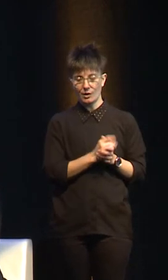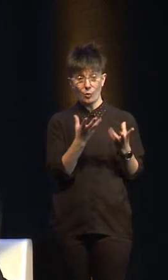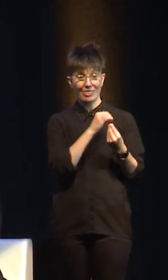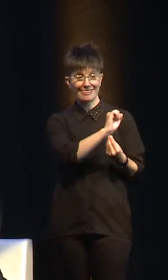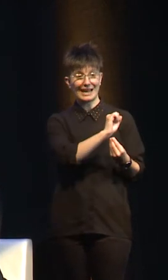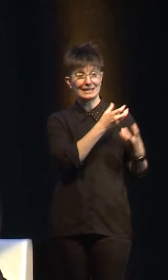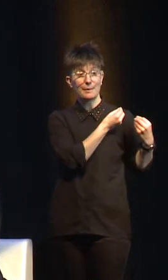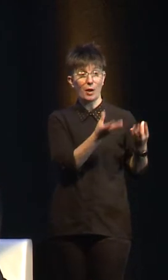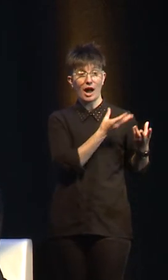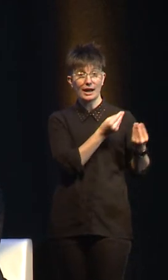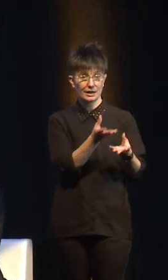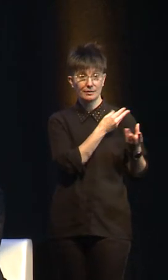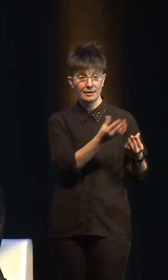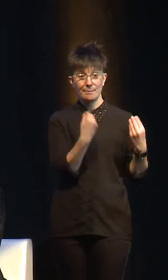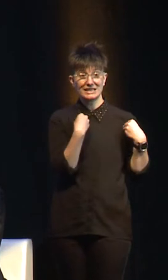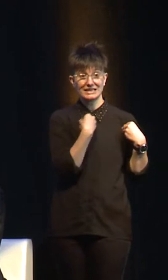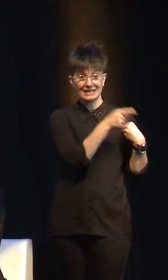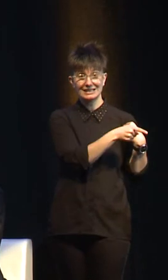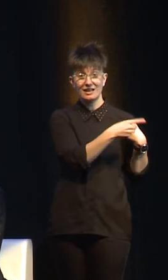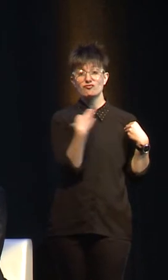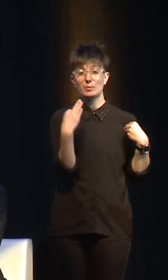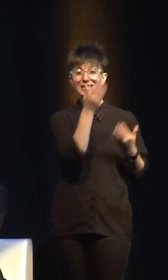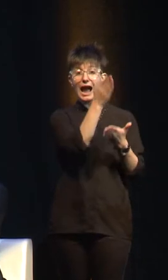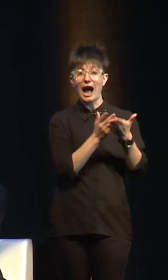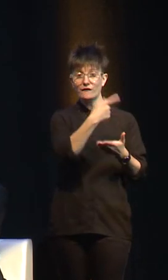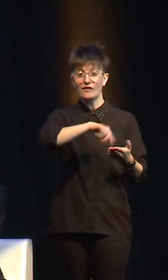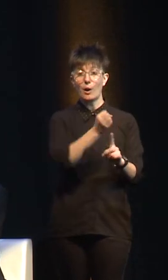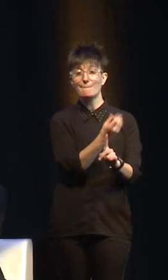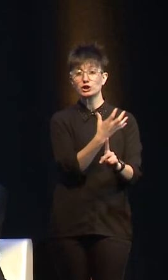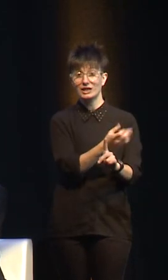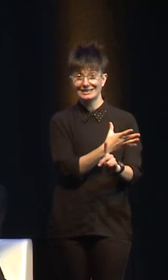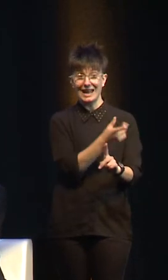half of our entire emissions and they've all committed to science-based targets and reducing